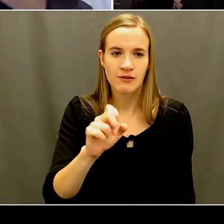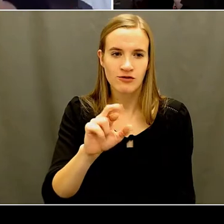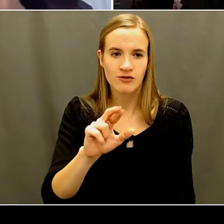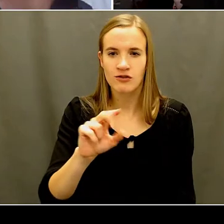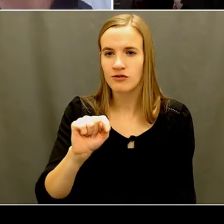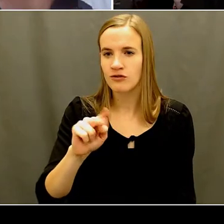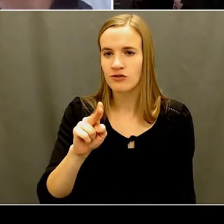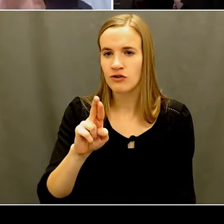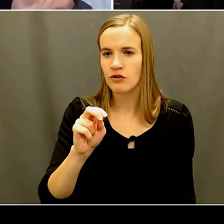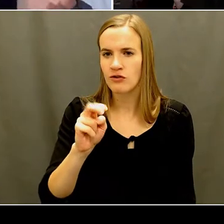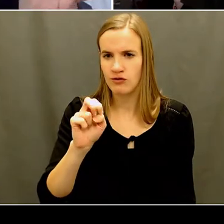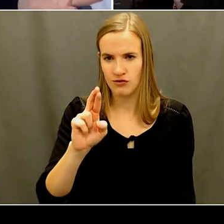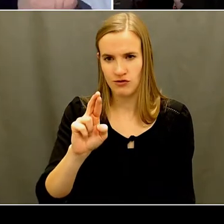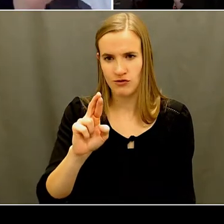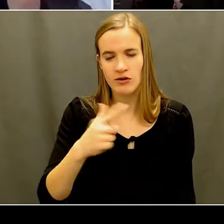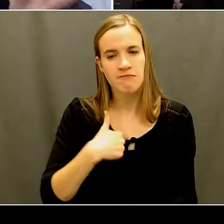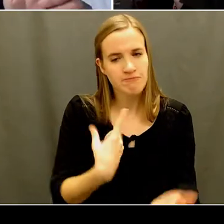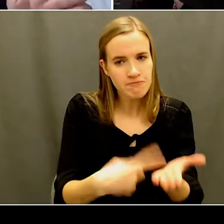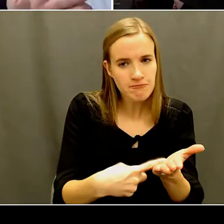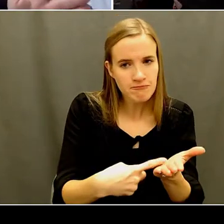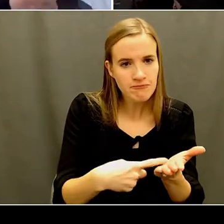here's what cities are doing across the country. Here's what Houston's